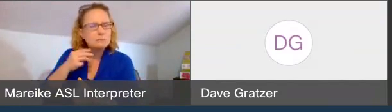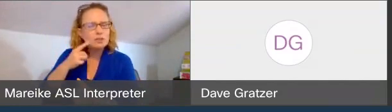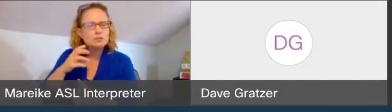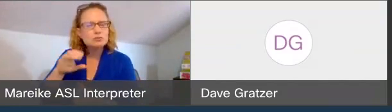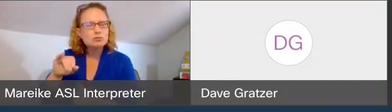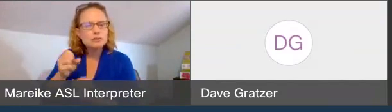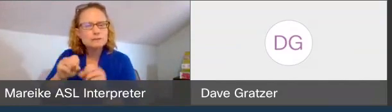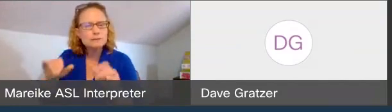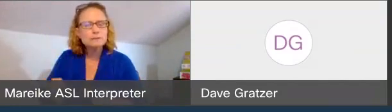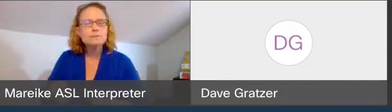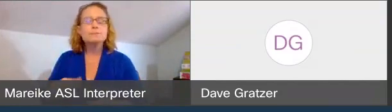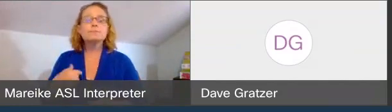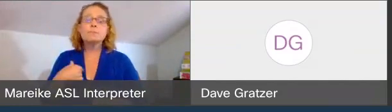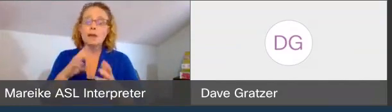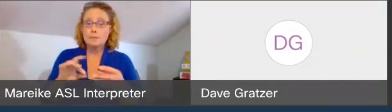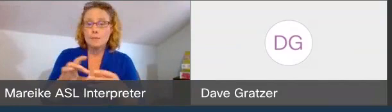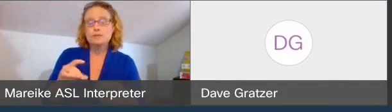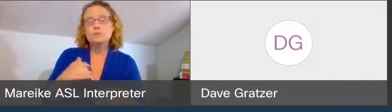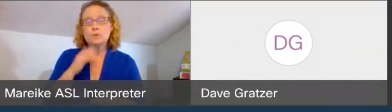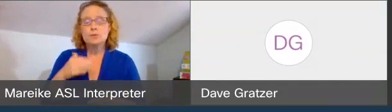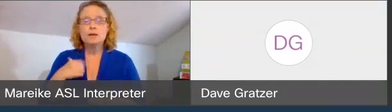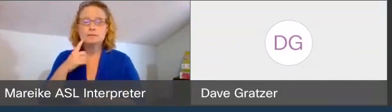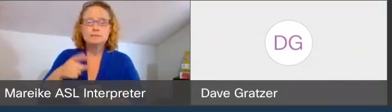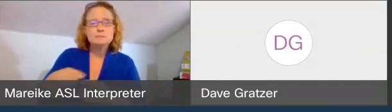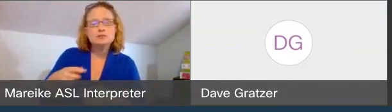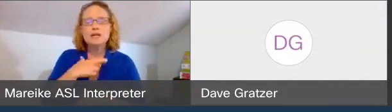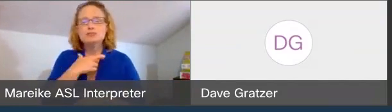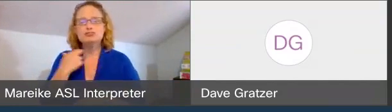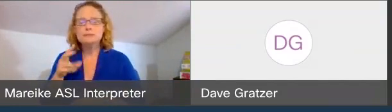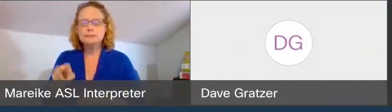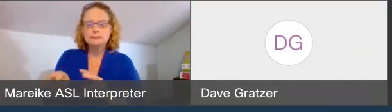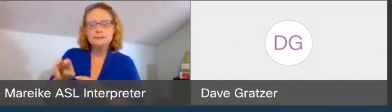As I mentioned, we're gonna have some specialized risk assessments that are gonna get integrated